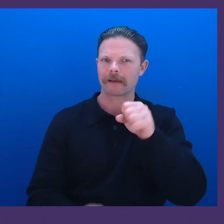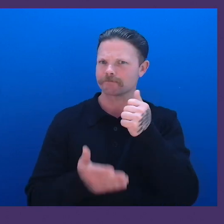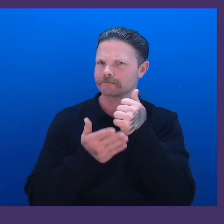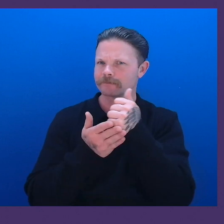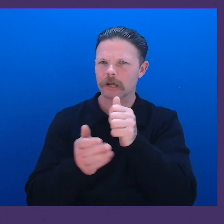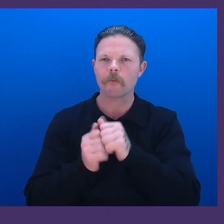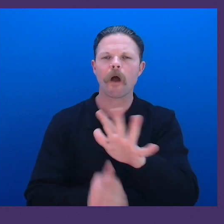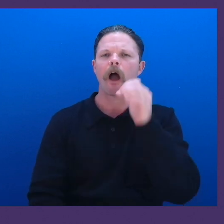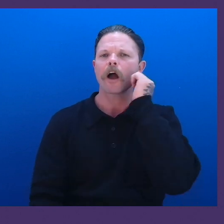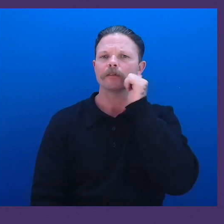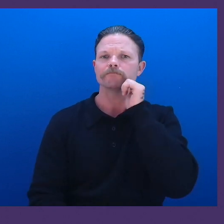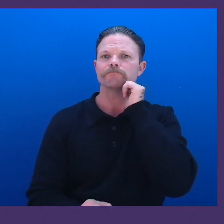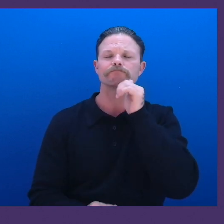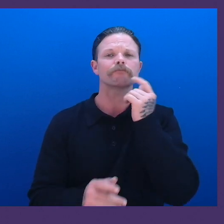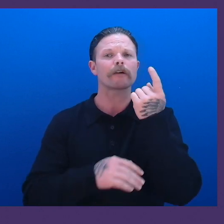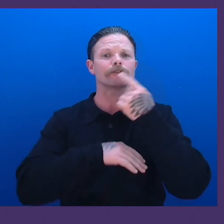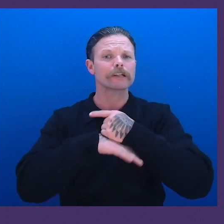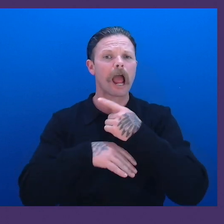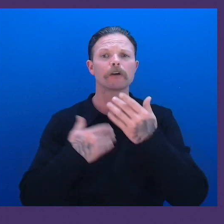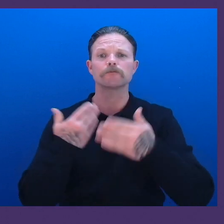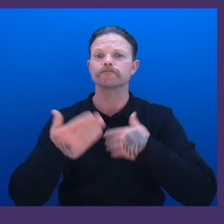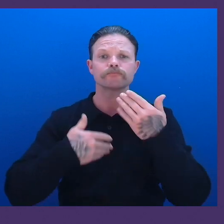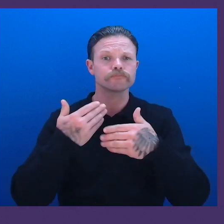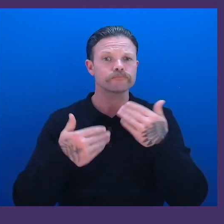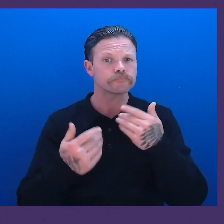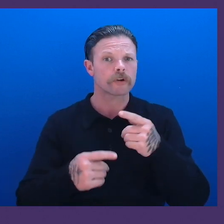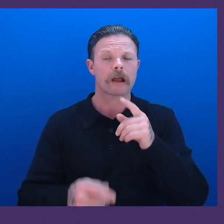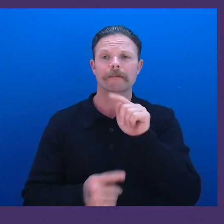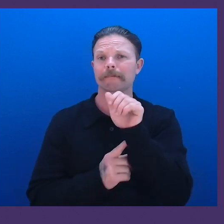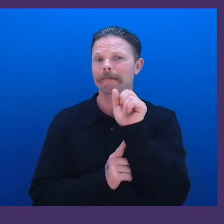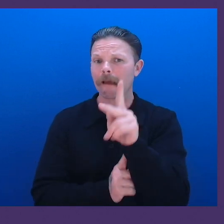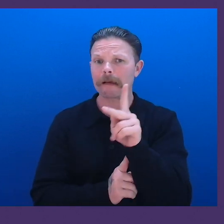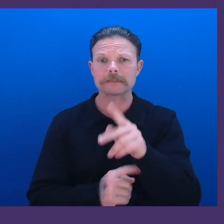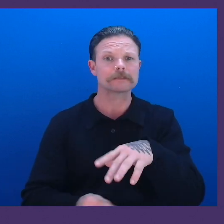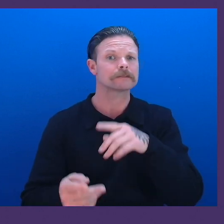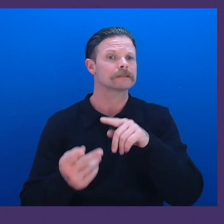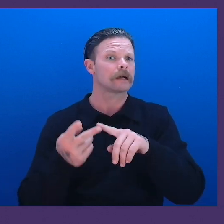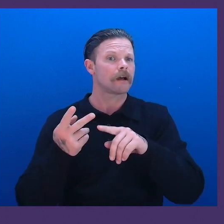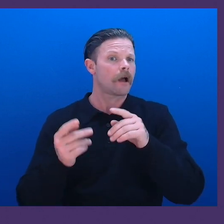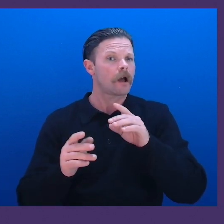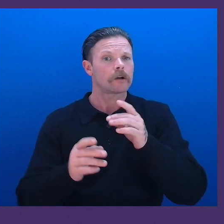to identifying products and more. Or for example, Microsoft Copilot,